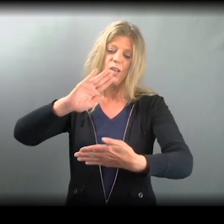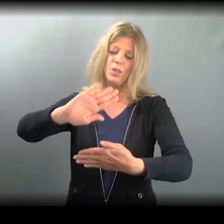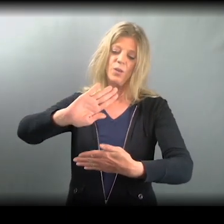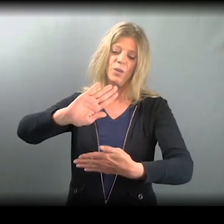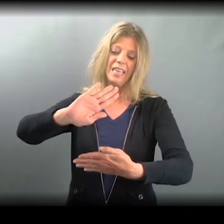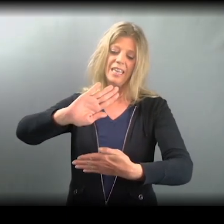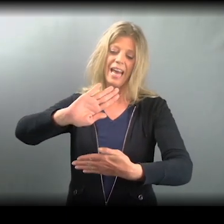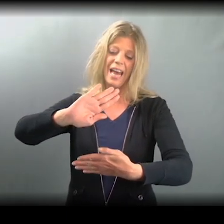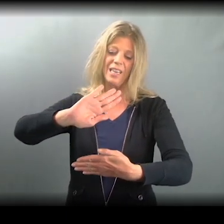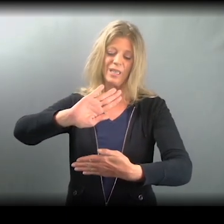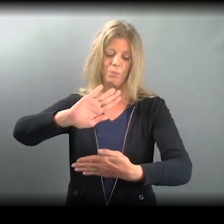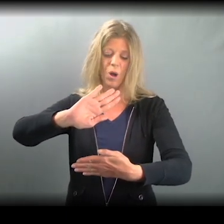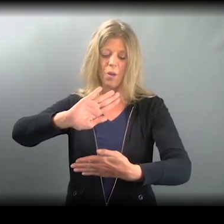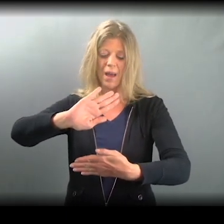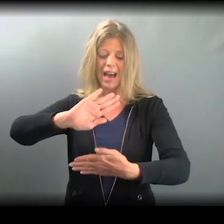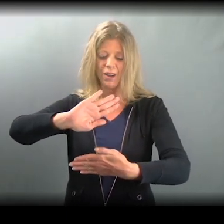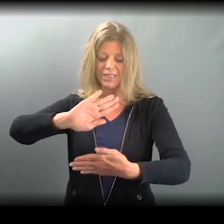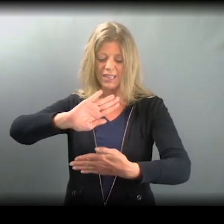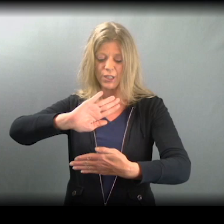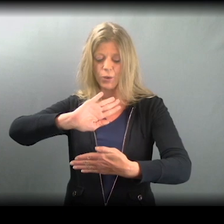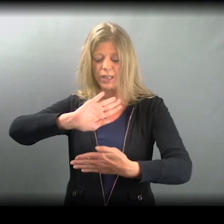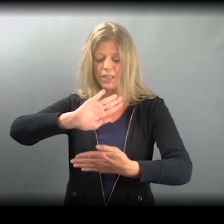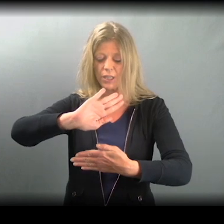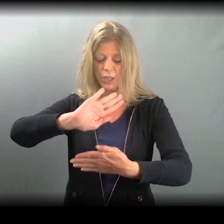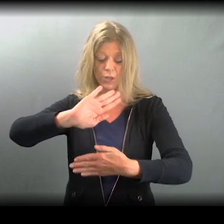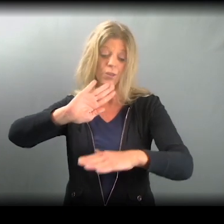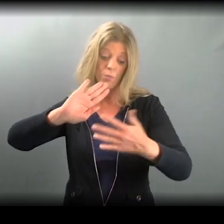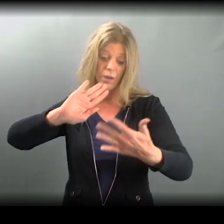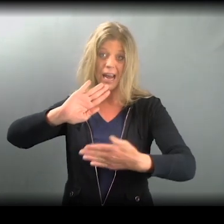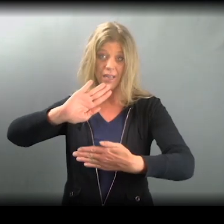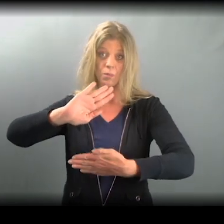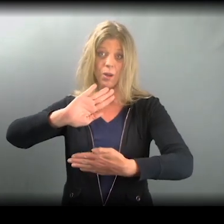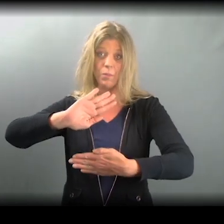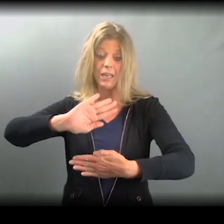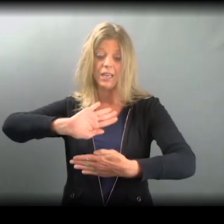Your lead hand is palm out, and you're going to - and your support hand is palm in -